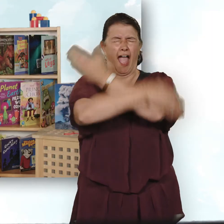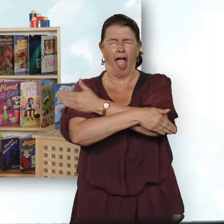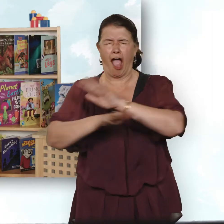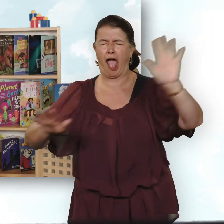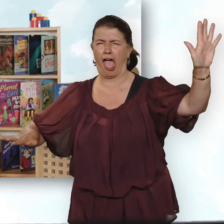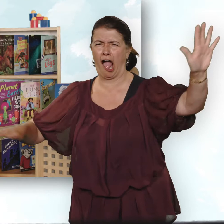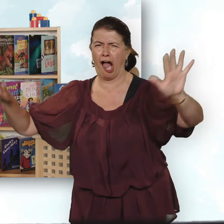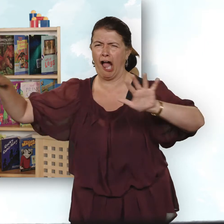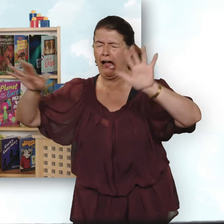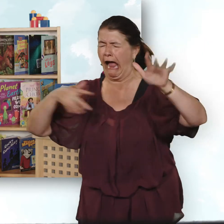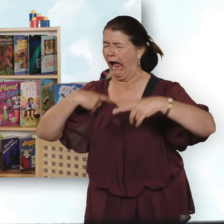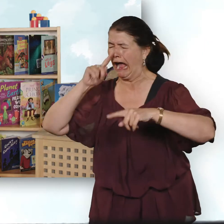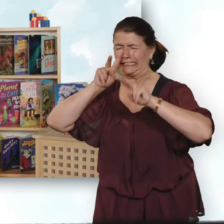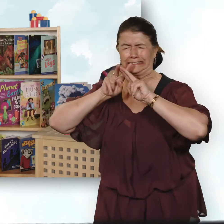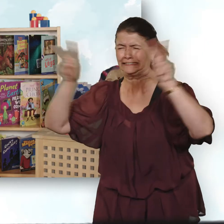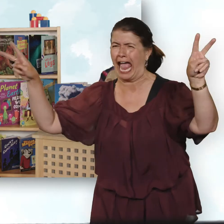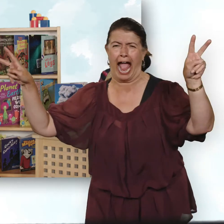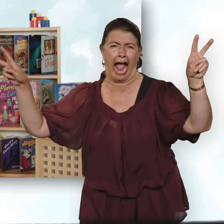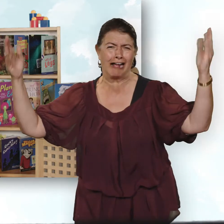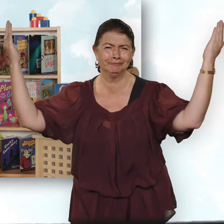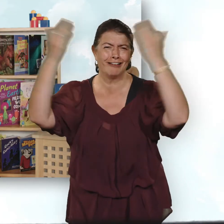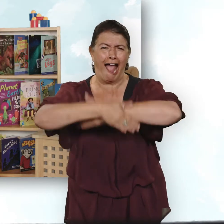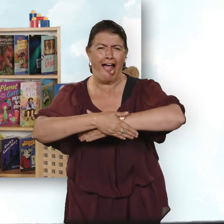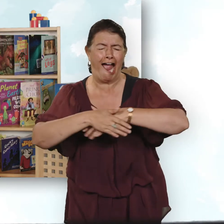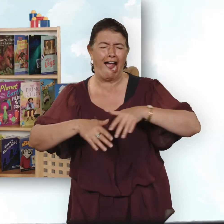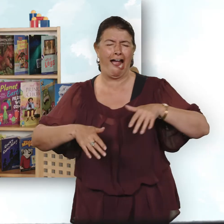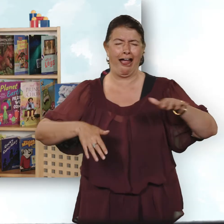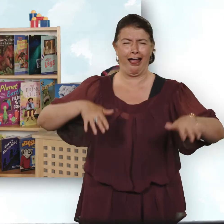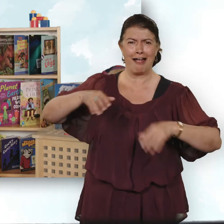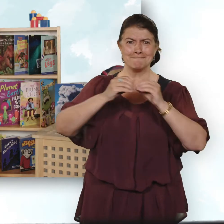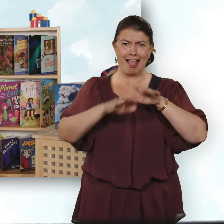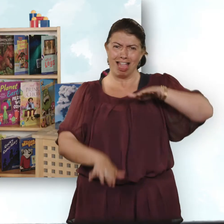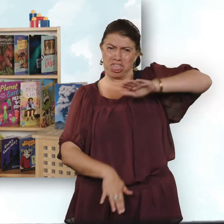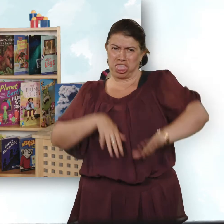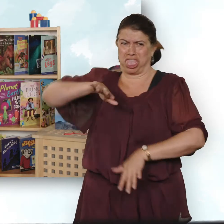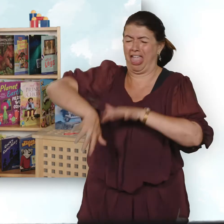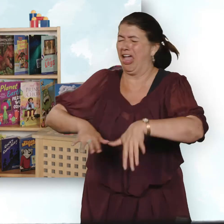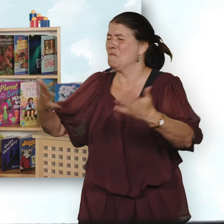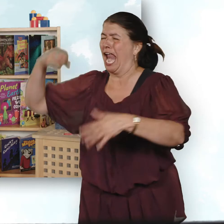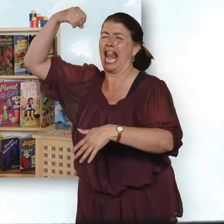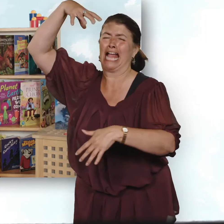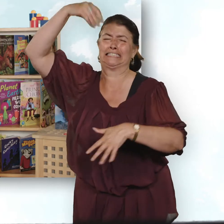I can’t see anything! Billy fumbled and stumbled across the shed in the dark.